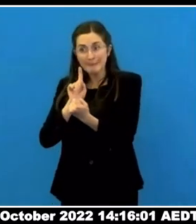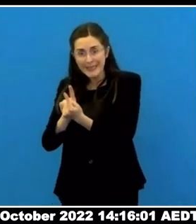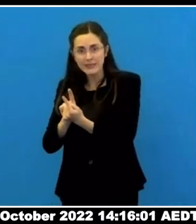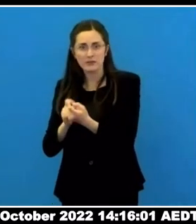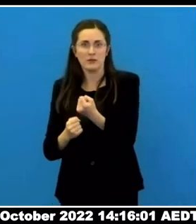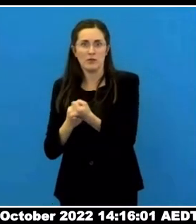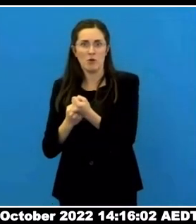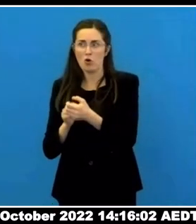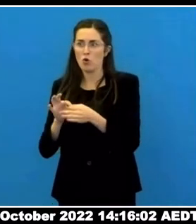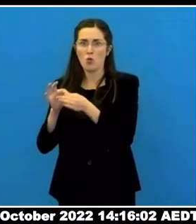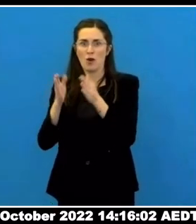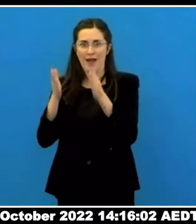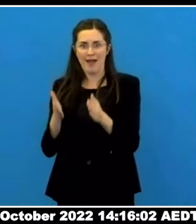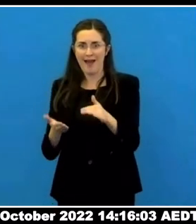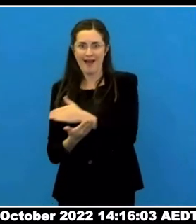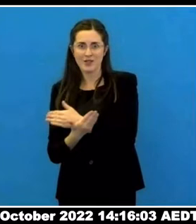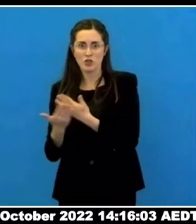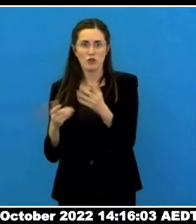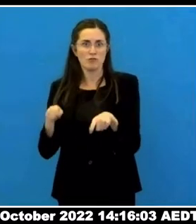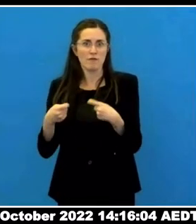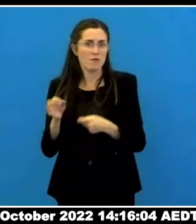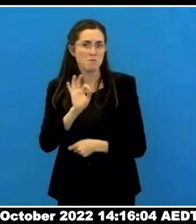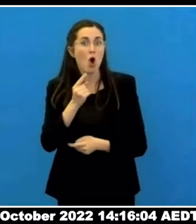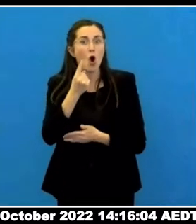who worked for the service provider, just the manager.